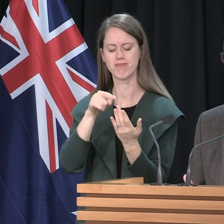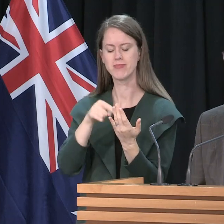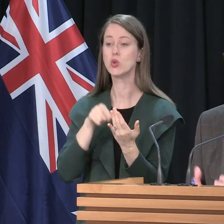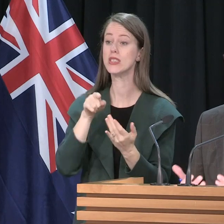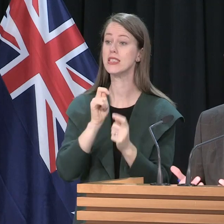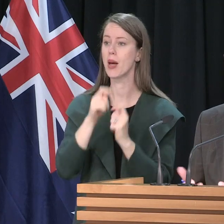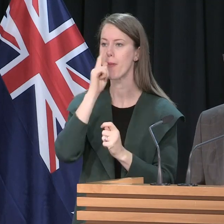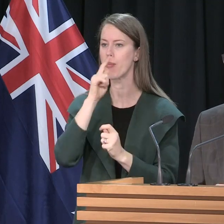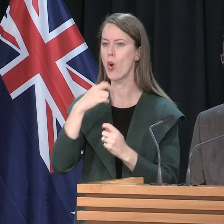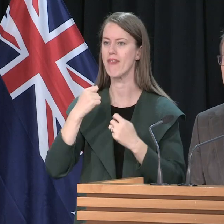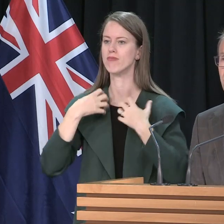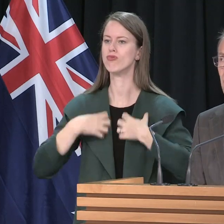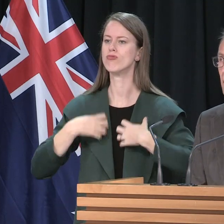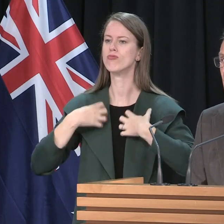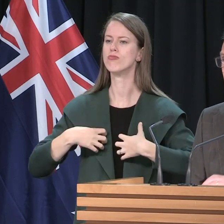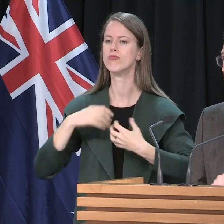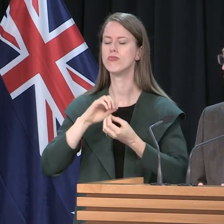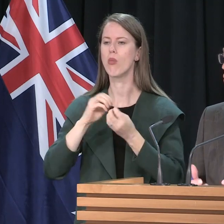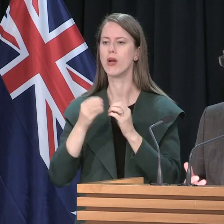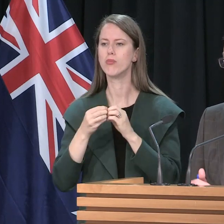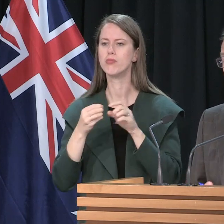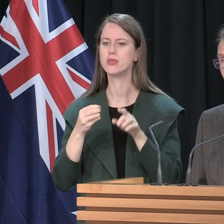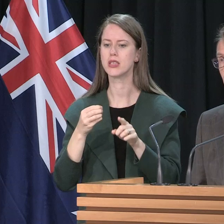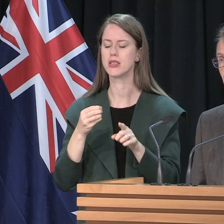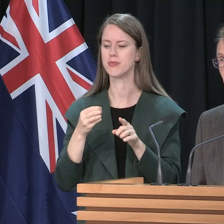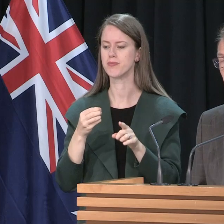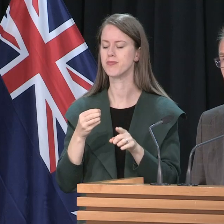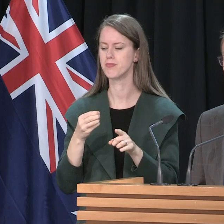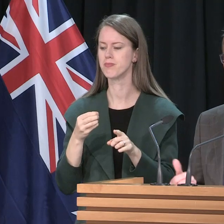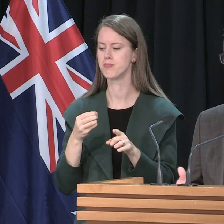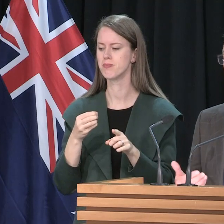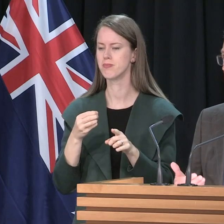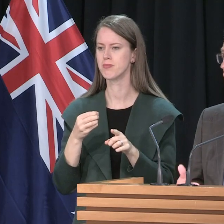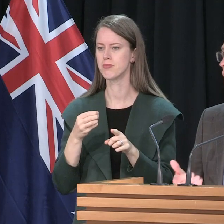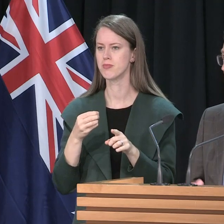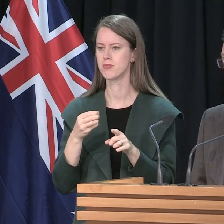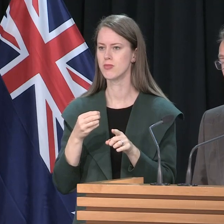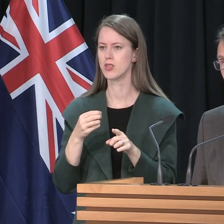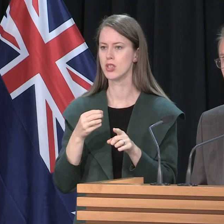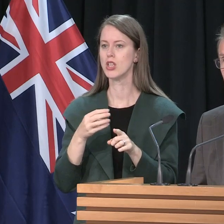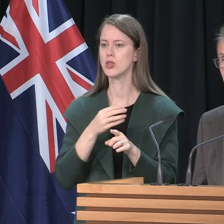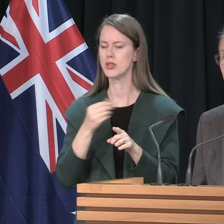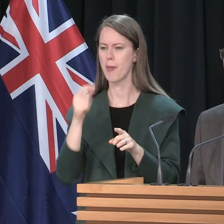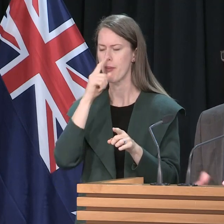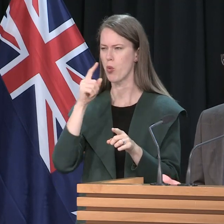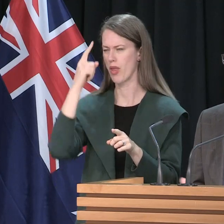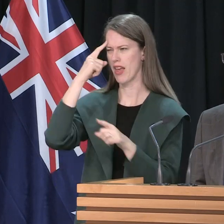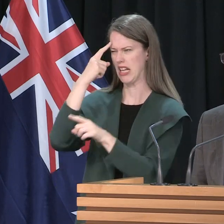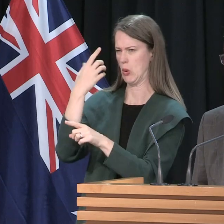people should be tested in the community. So this is testing of people with respiratory